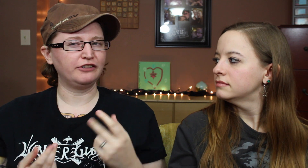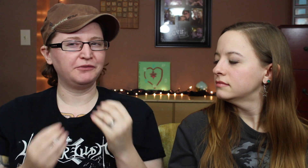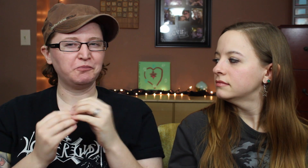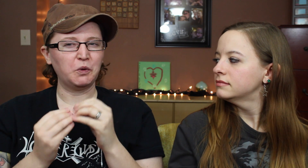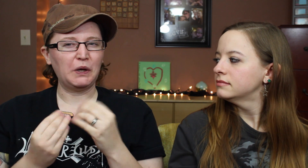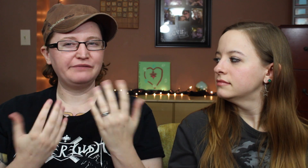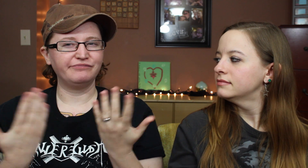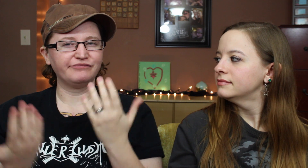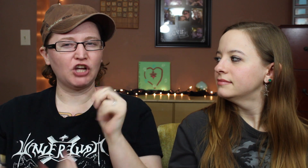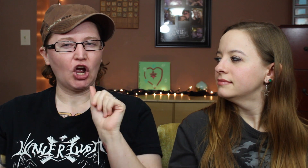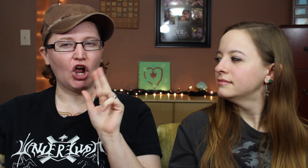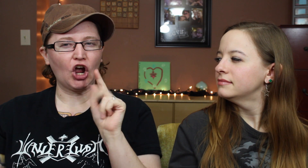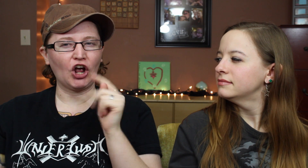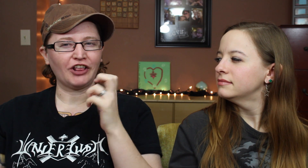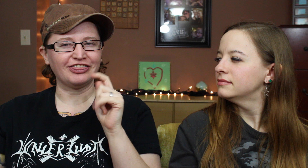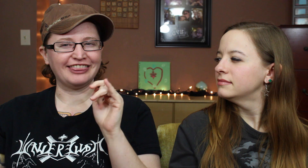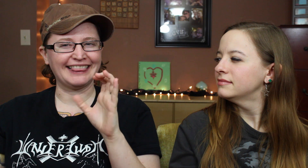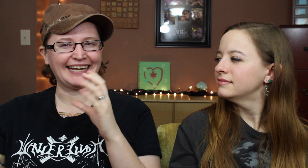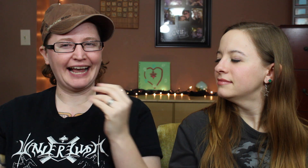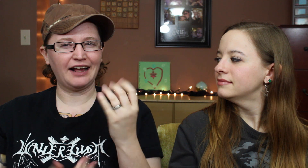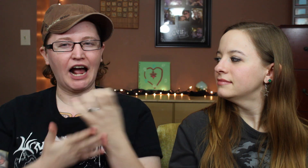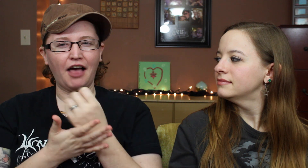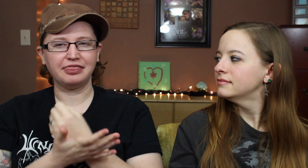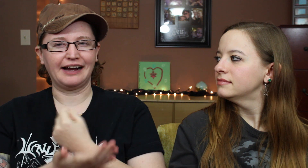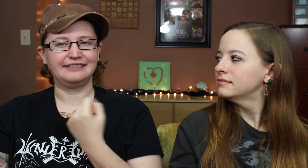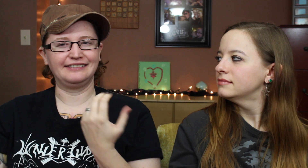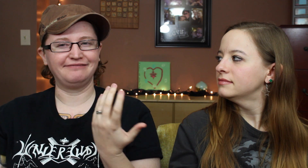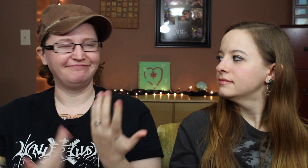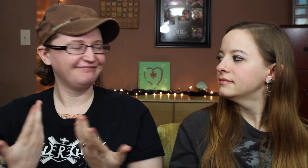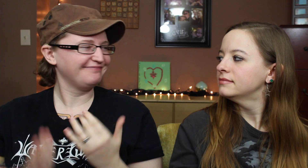prefer to have like a physical... uhh more authentic uhh